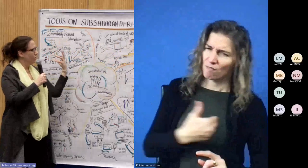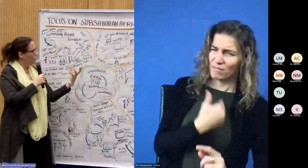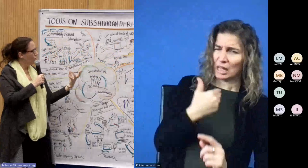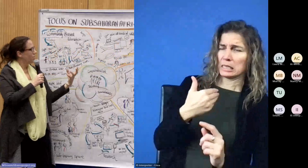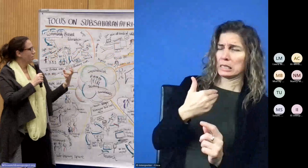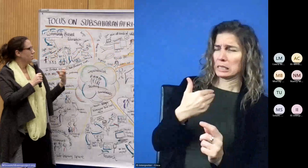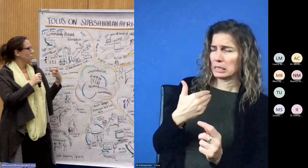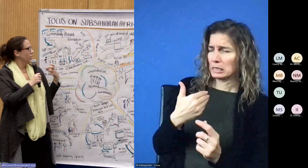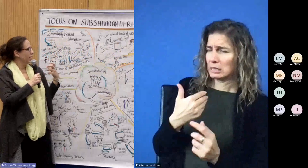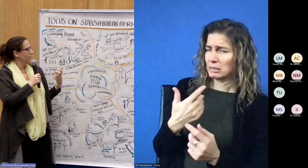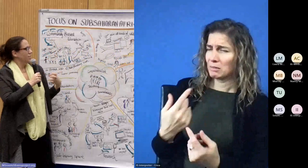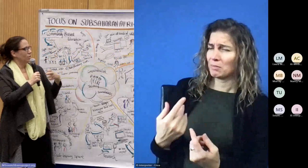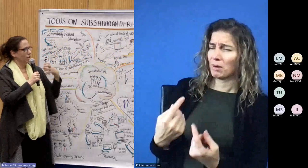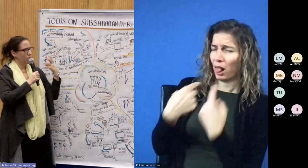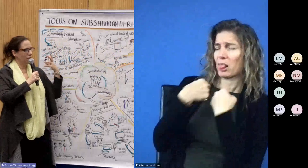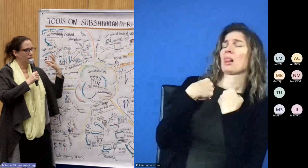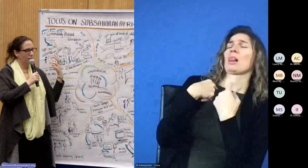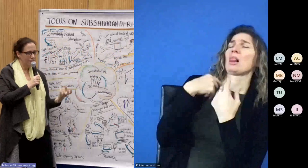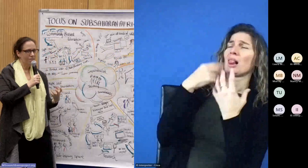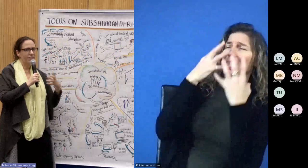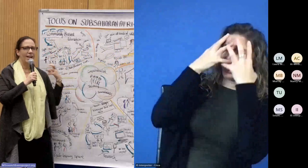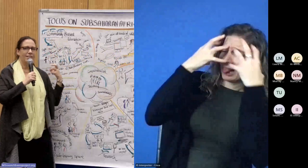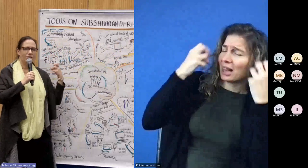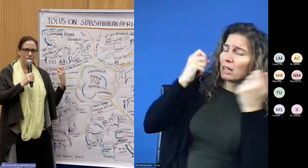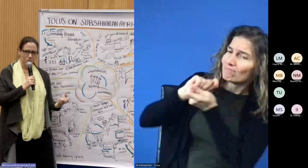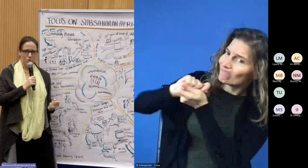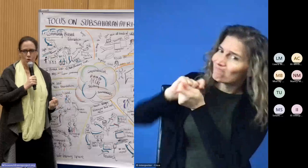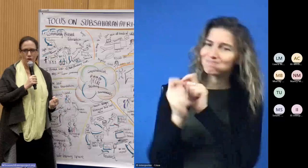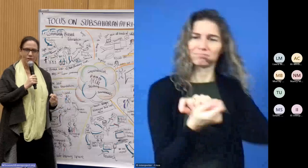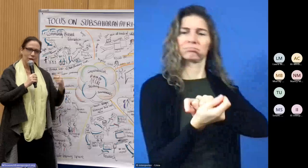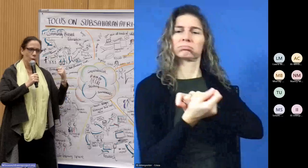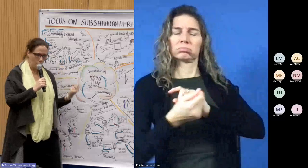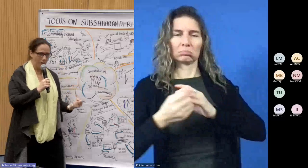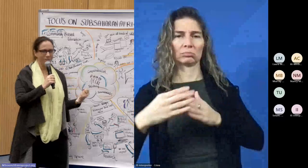with all the skills you get, you can be a leader and a strong woman